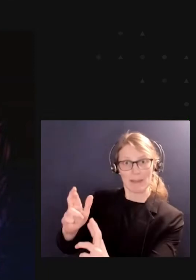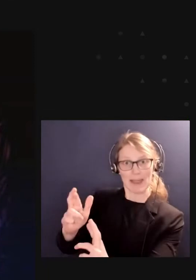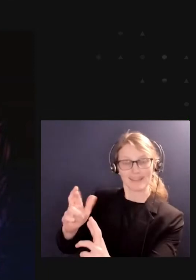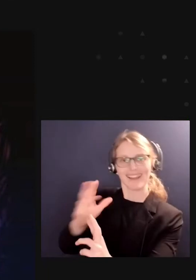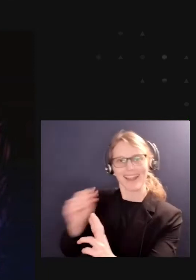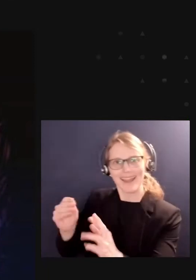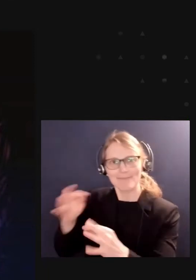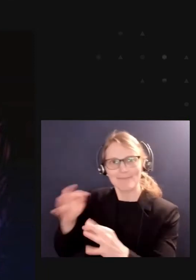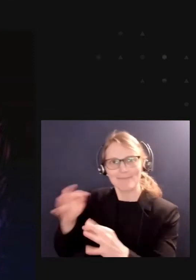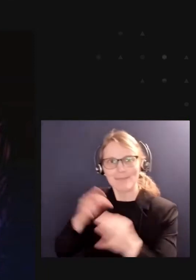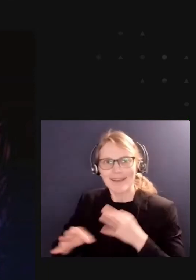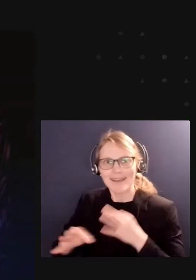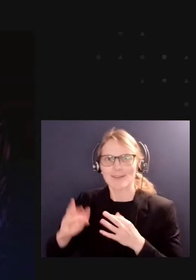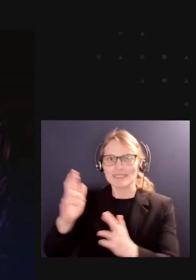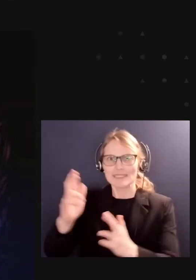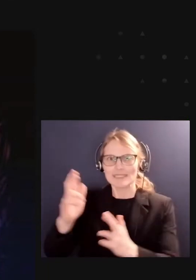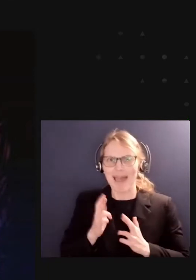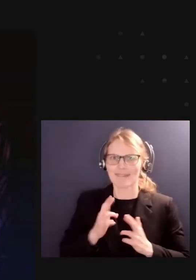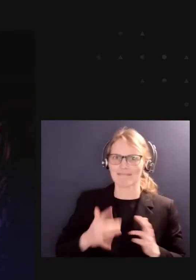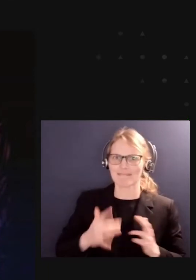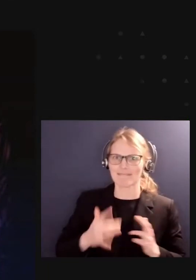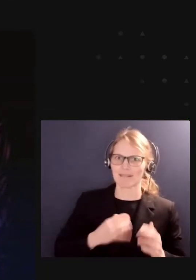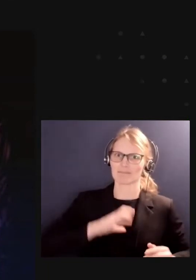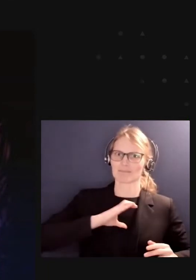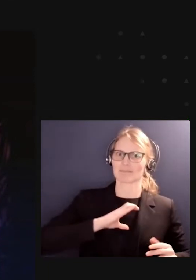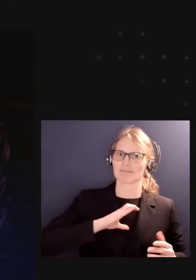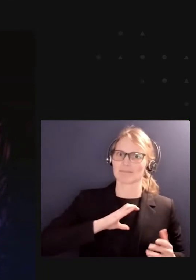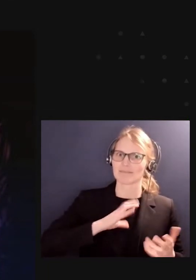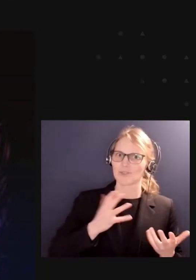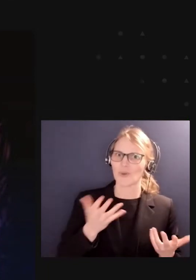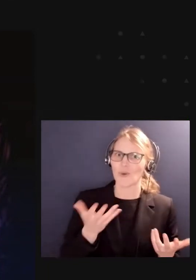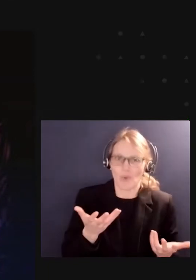And with the World's Edge team in particular,